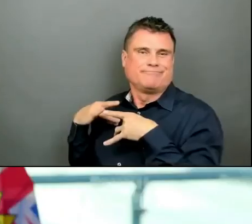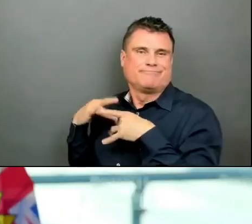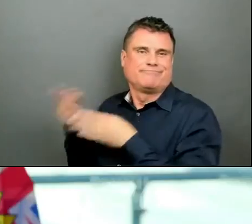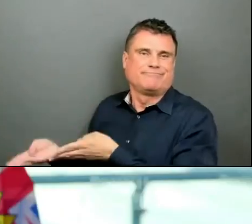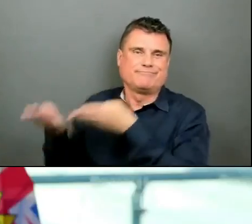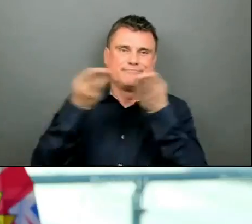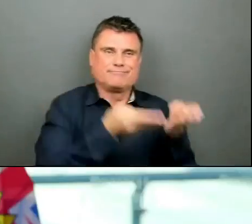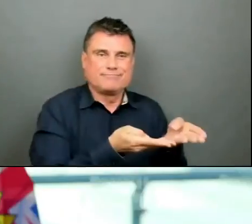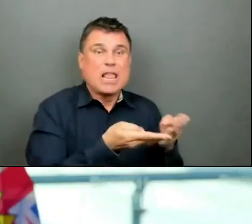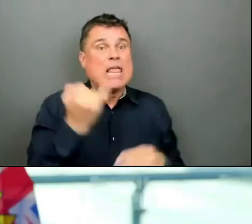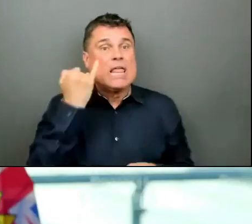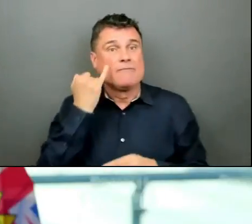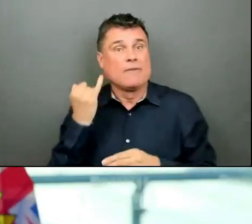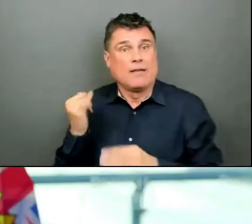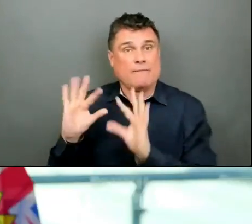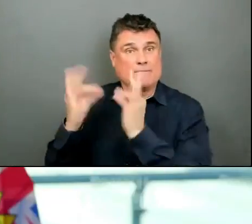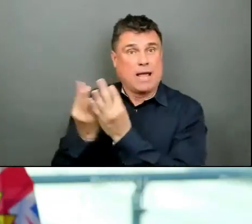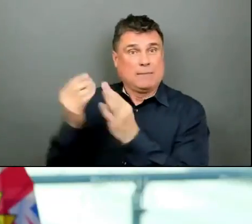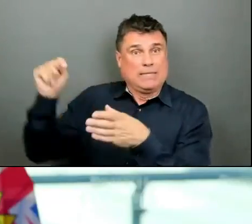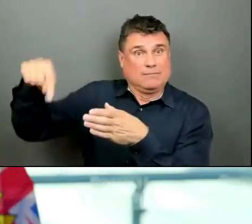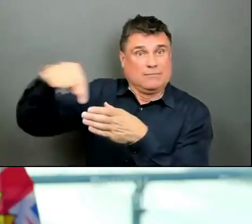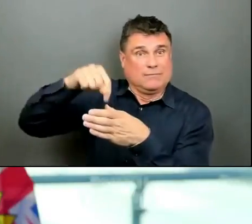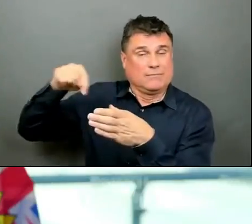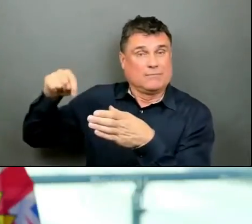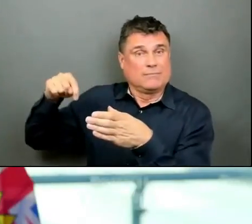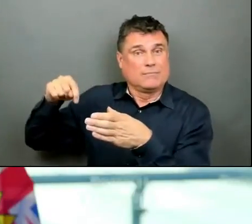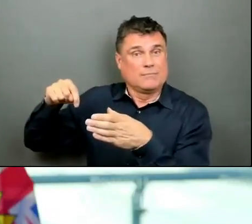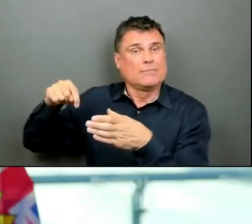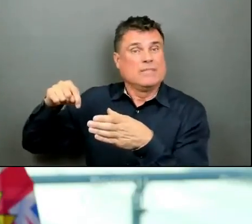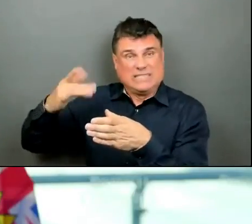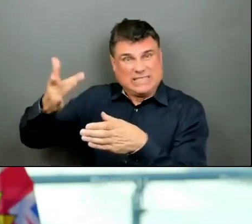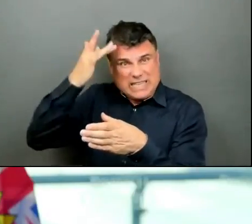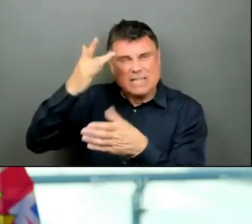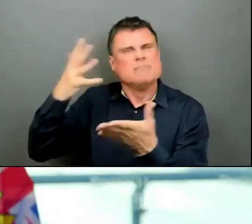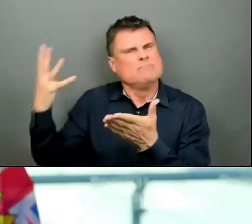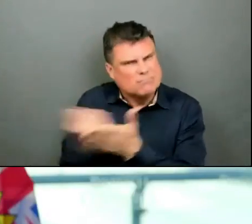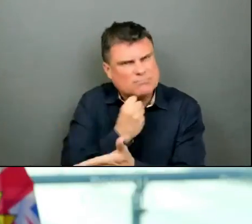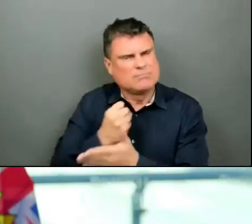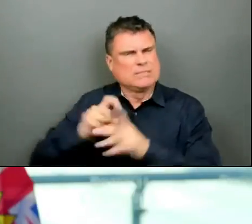And that's because of transmission that happened over the previous number of days and weeks.